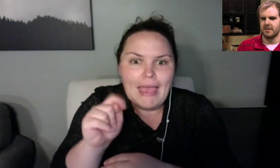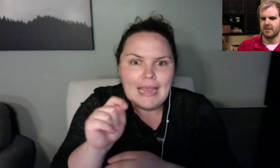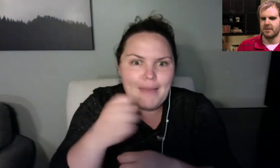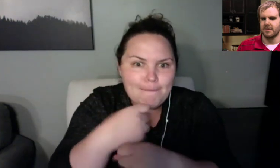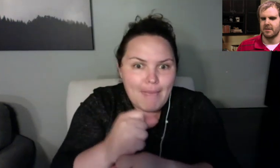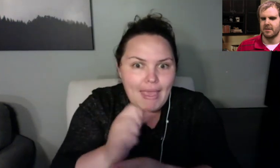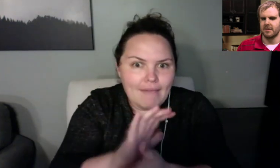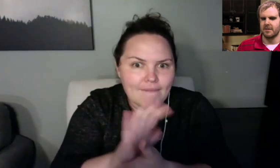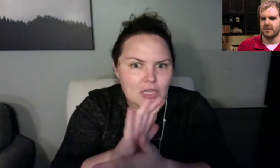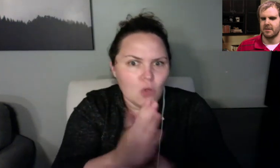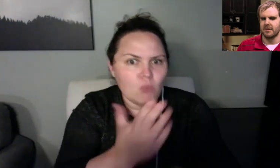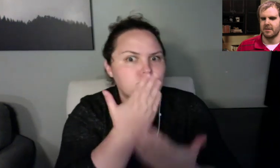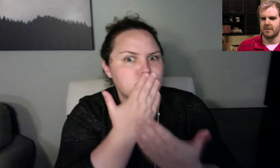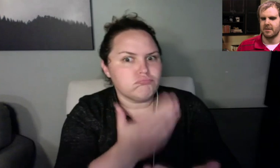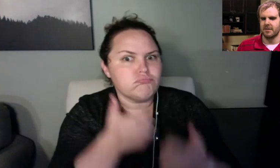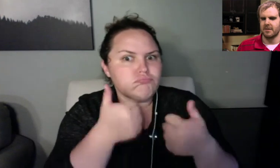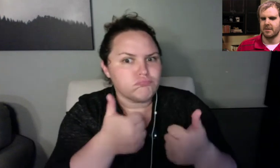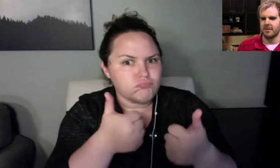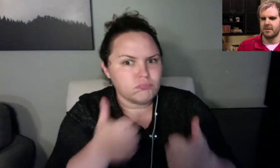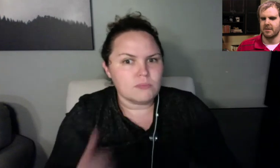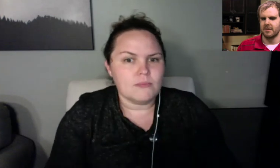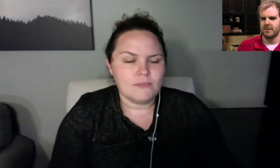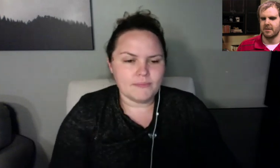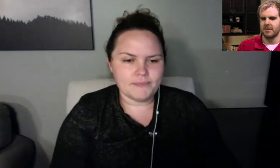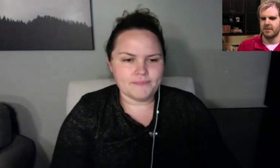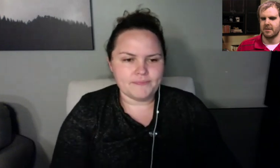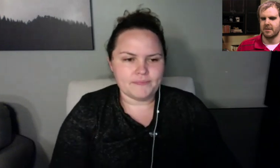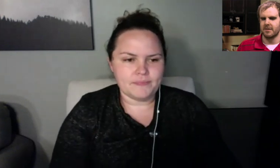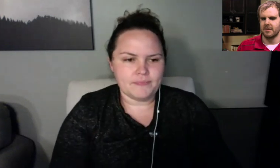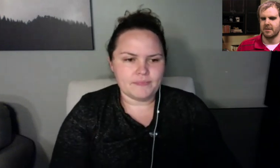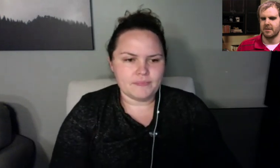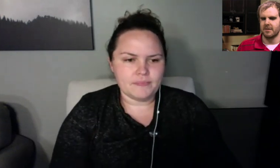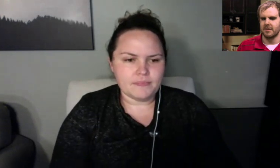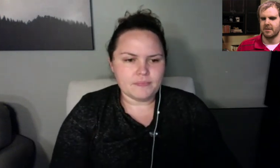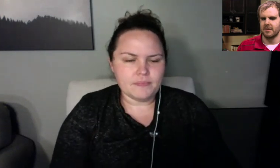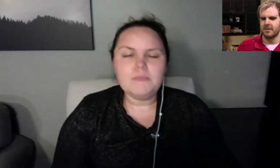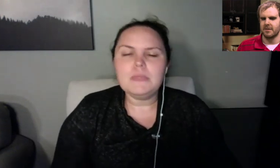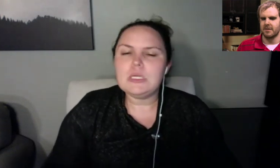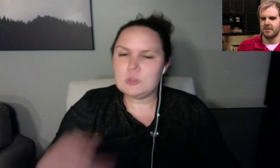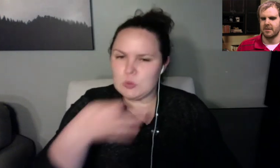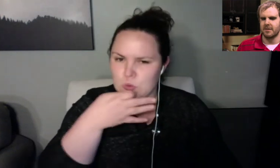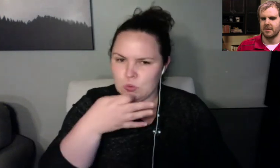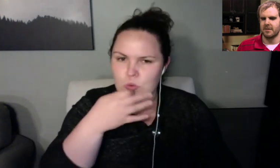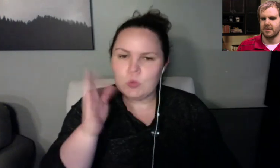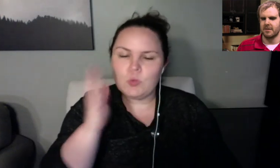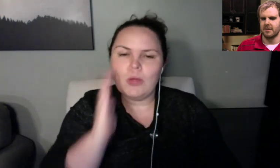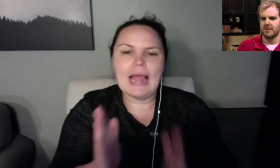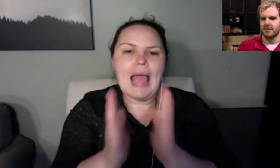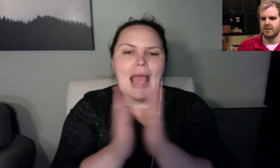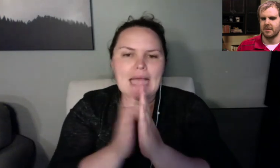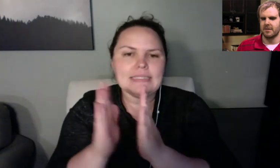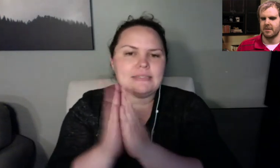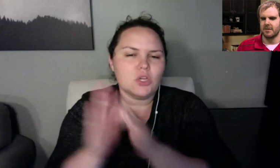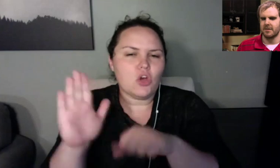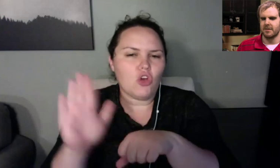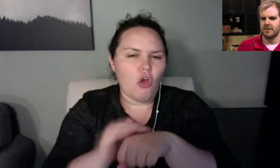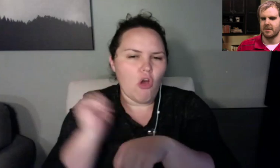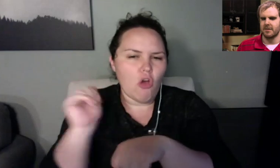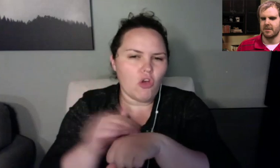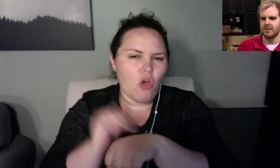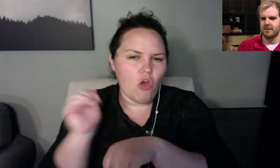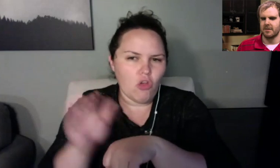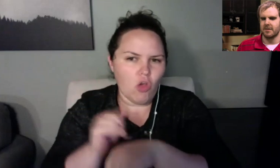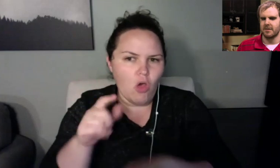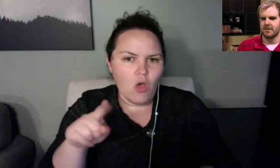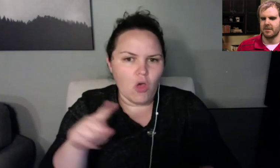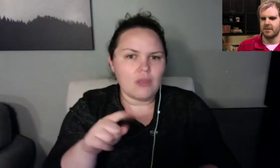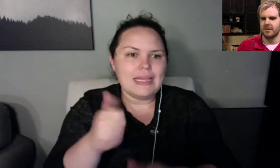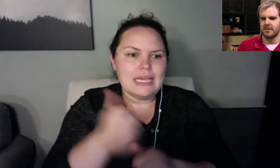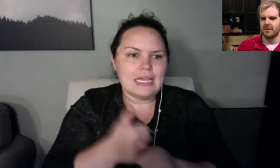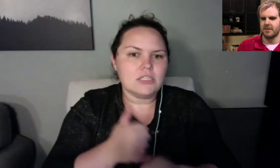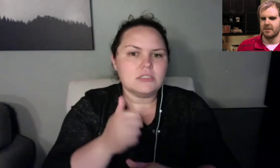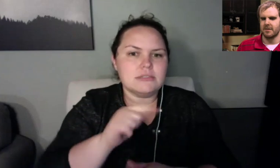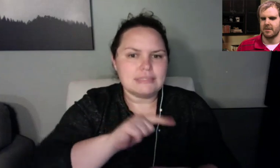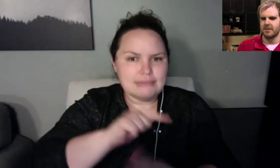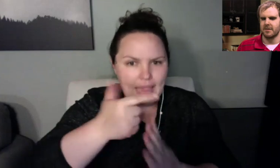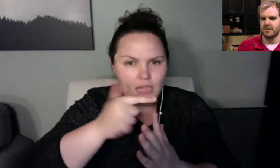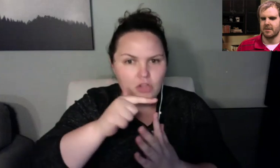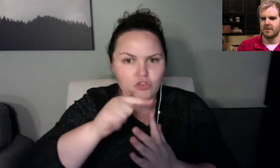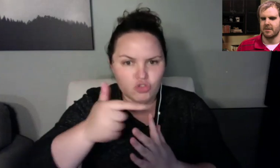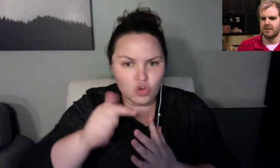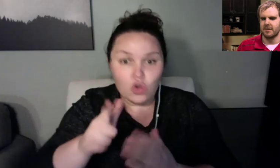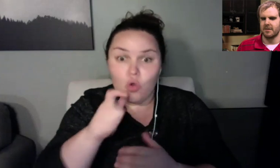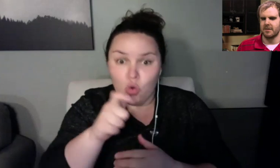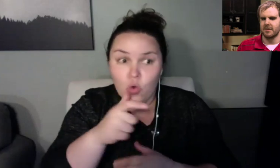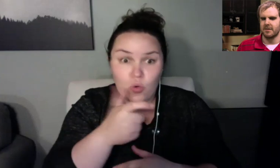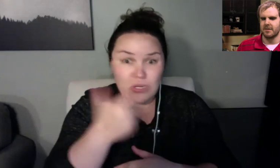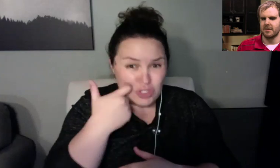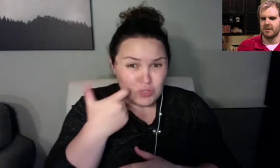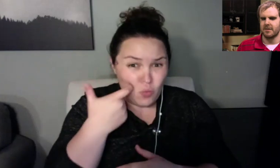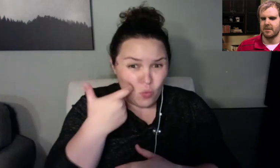So, in just a second I'm going to start calling on you one at a time, those of you that appeared in the video.